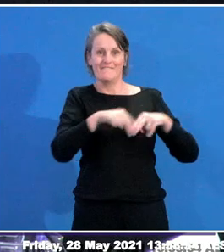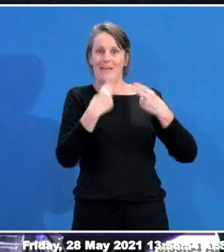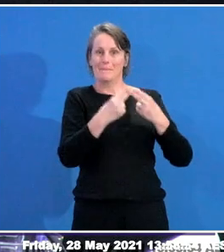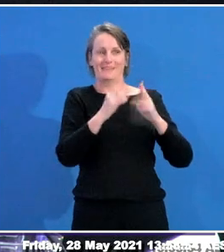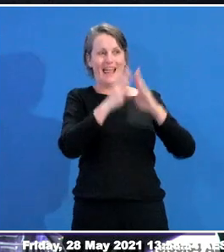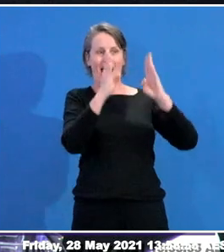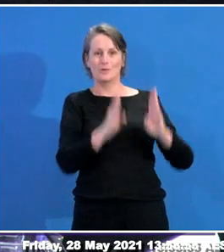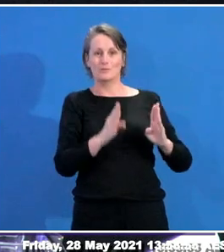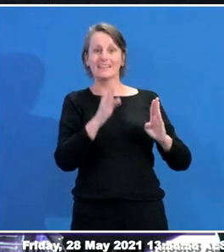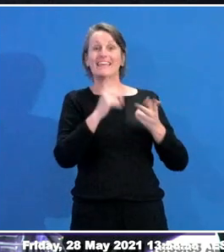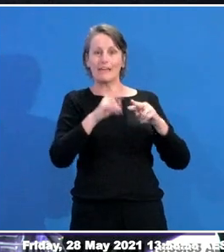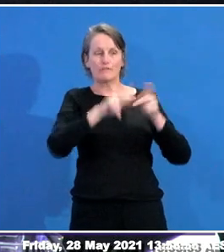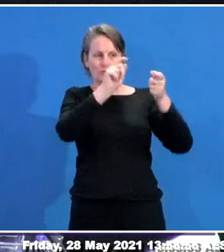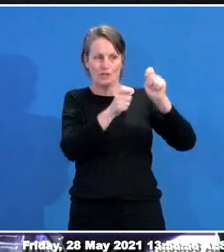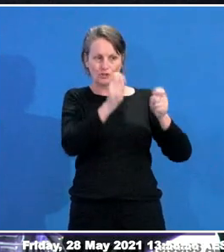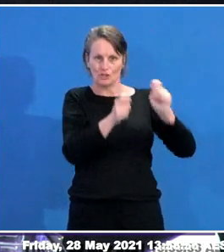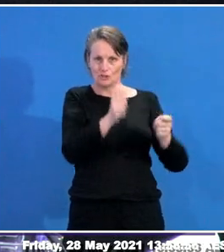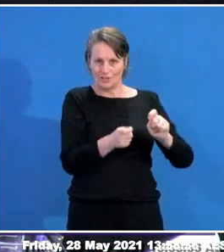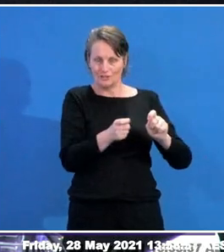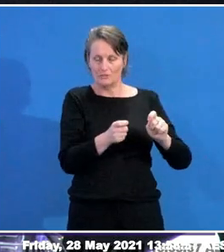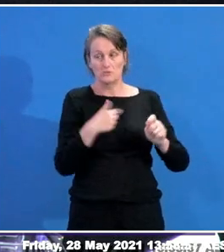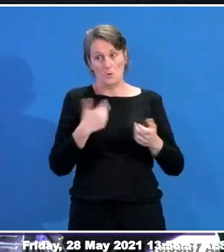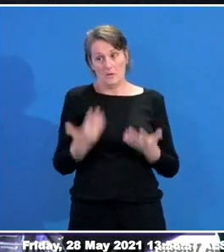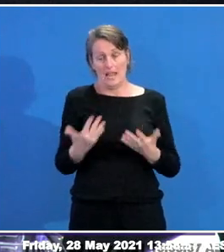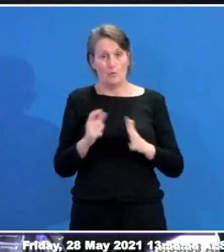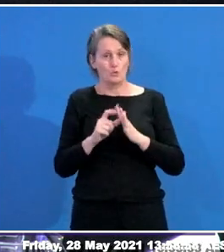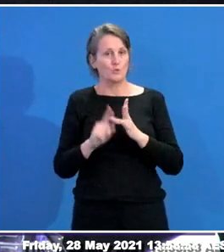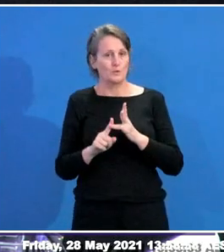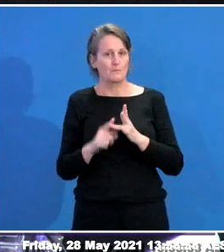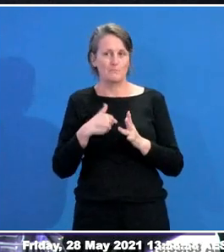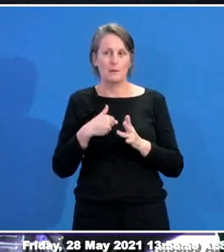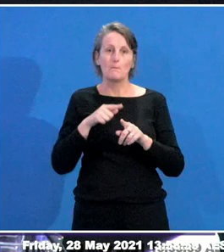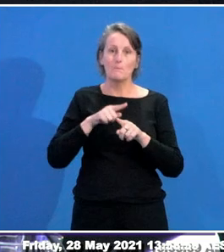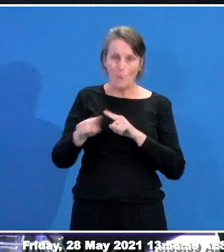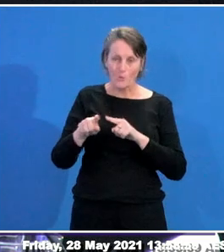So there are examples like that that we are doing, but generally we require the